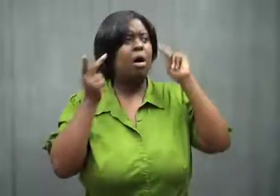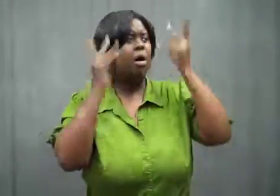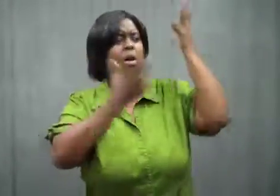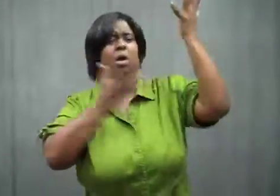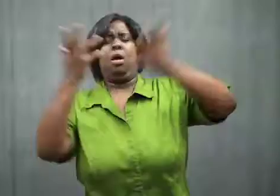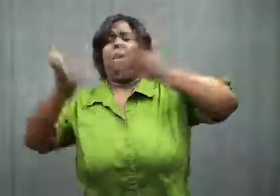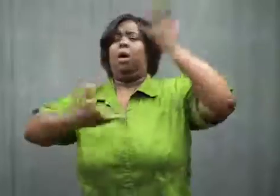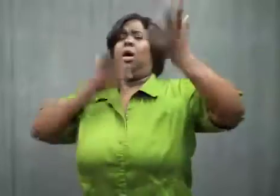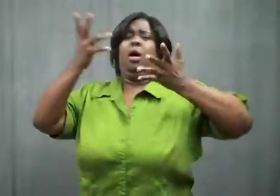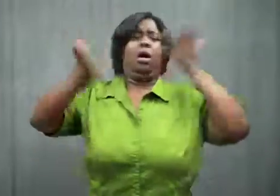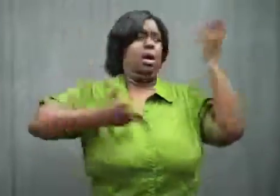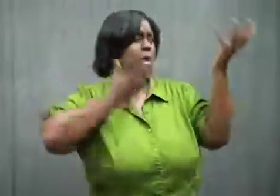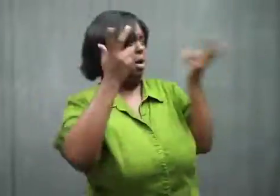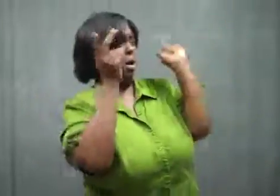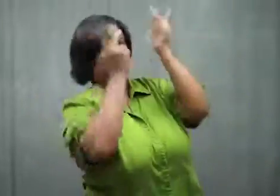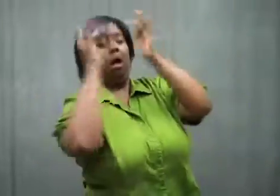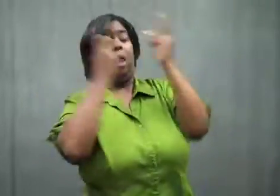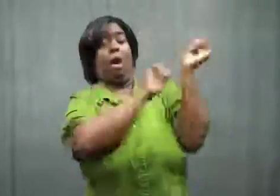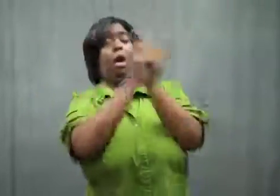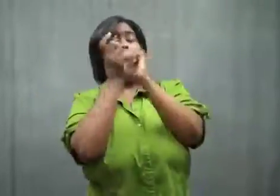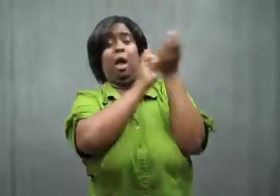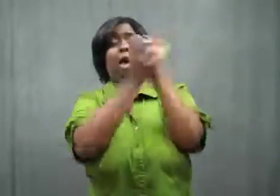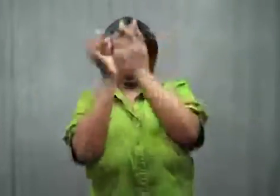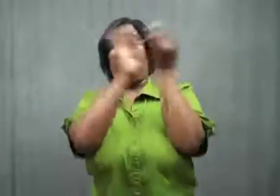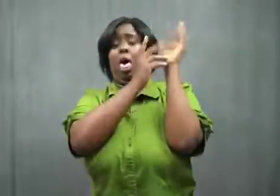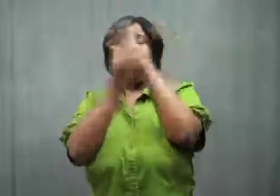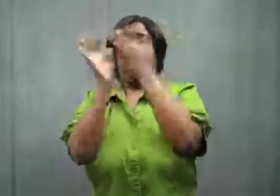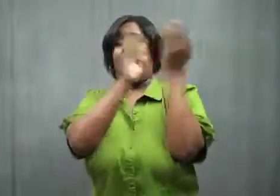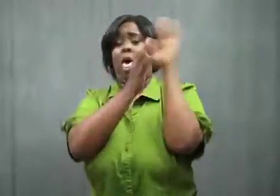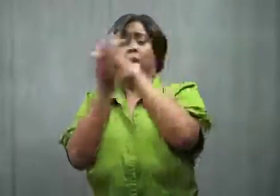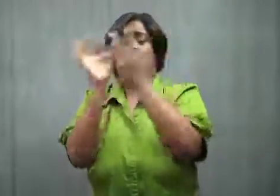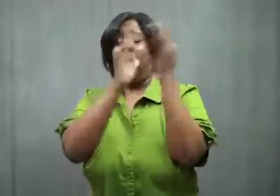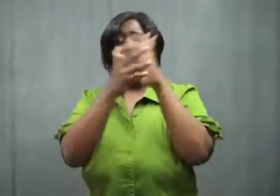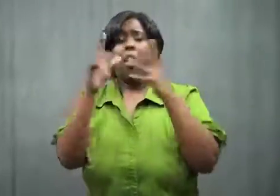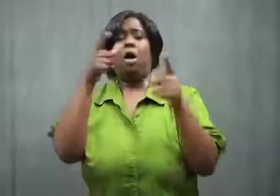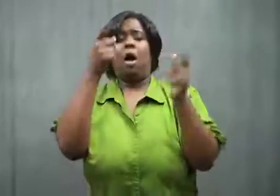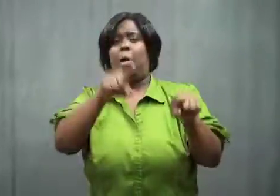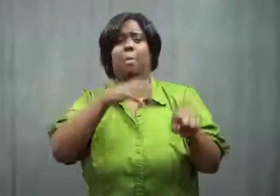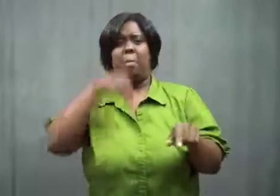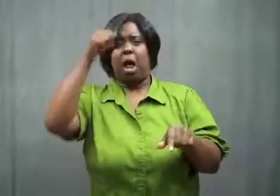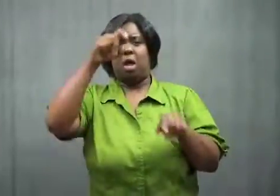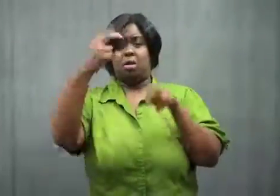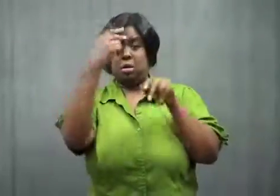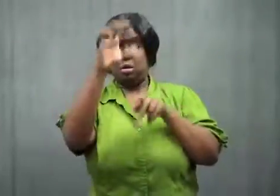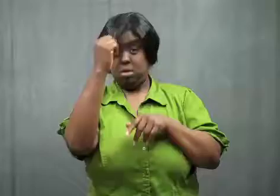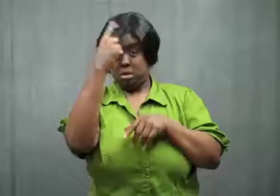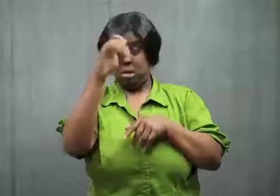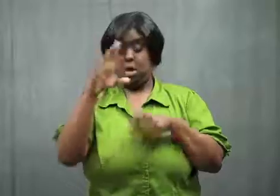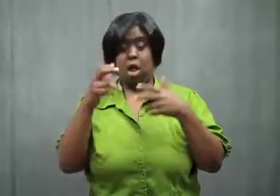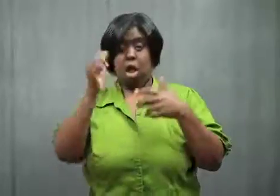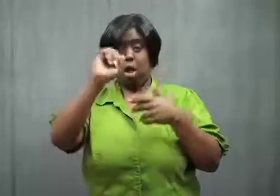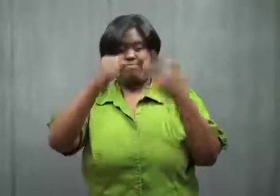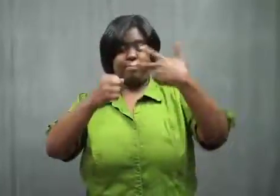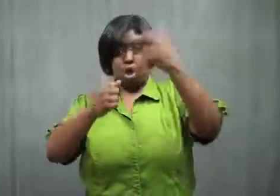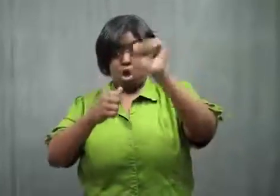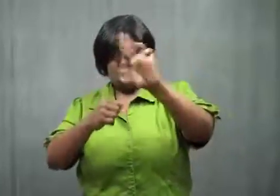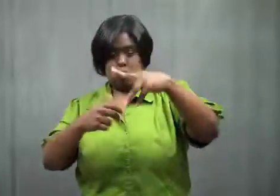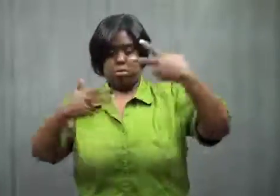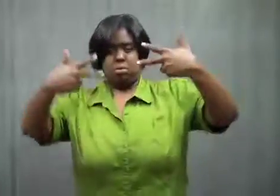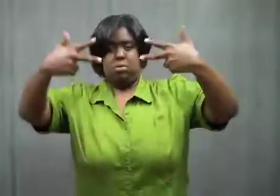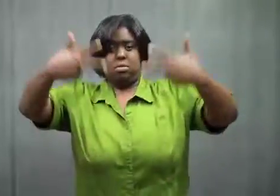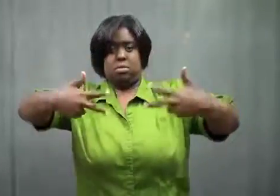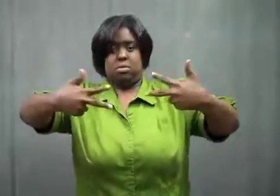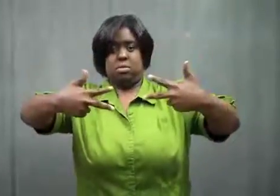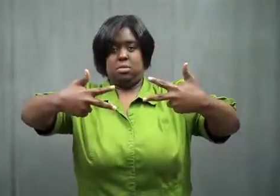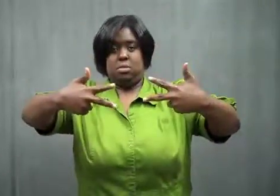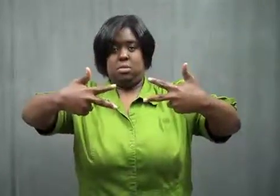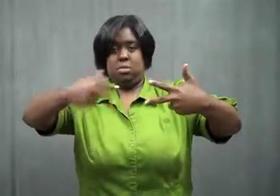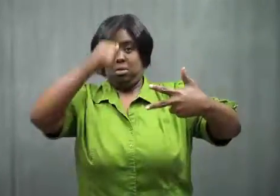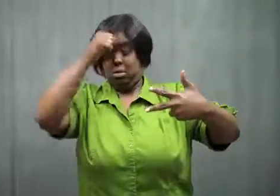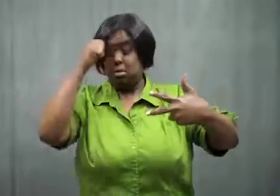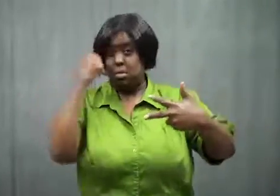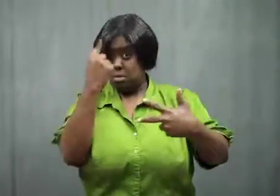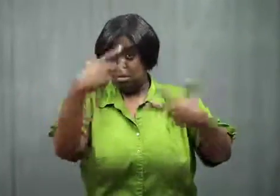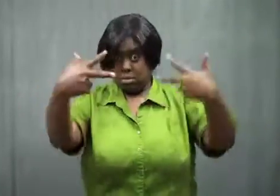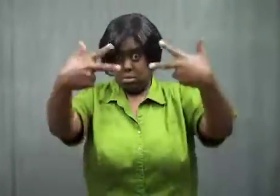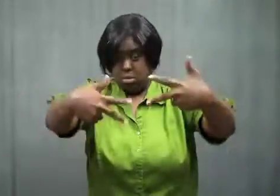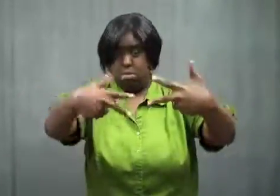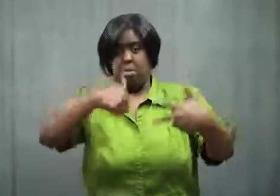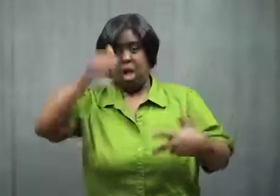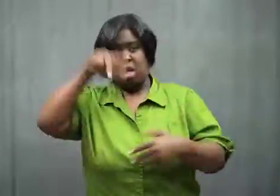I was scared to death and we fought back and forth.